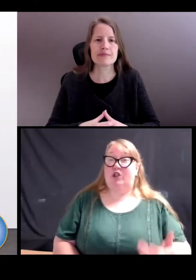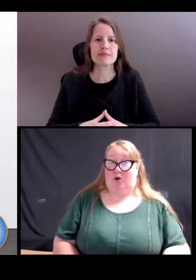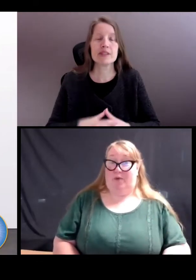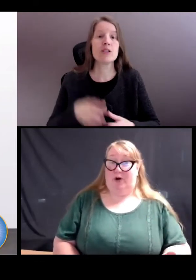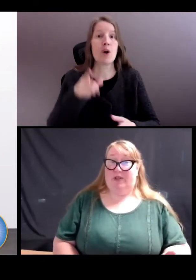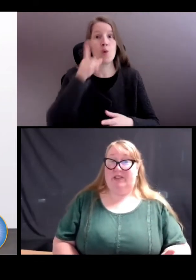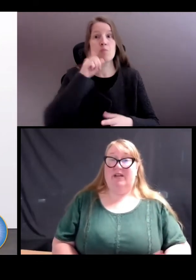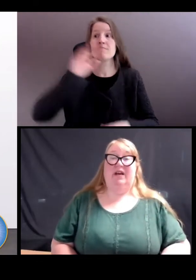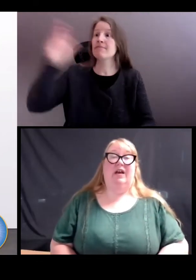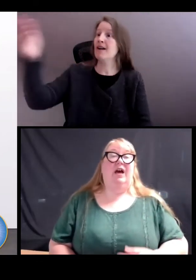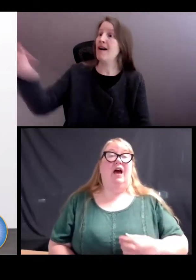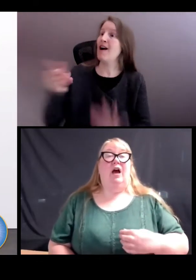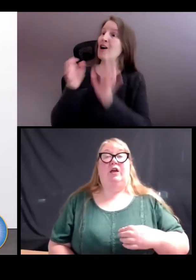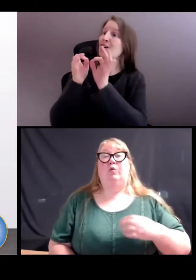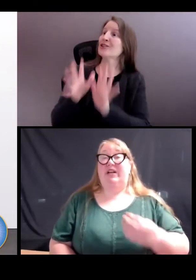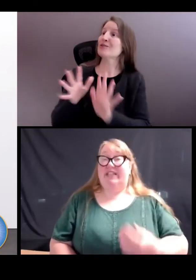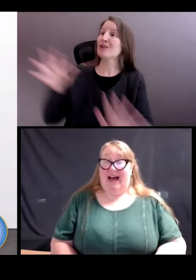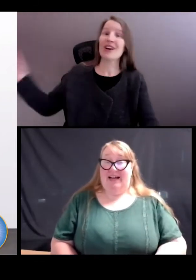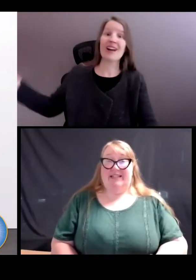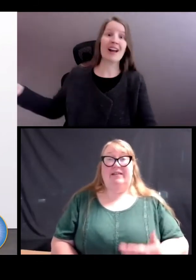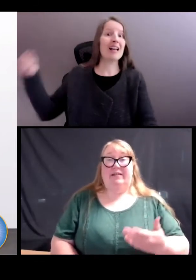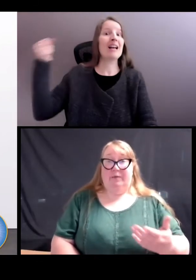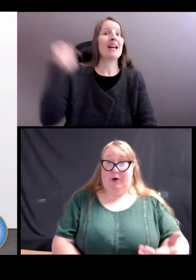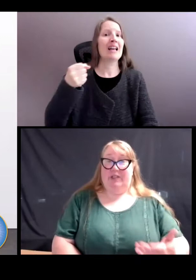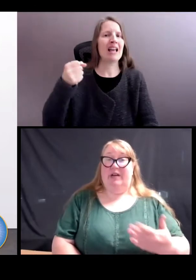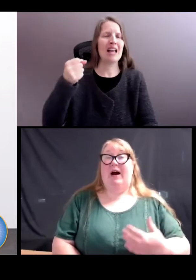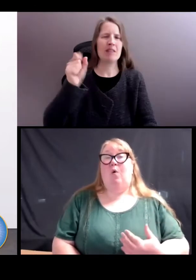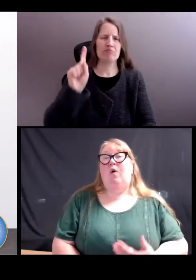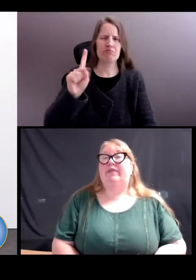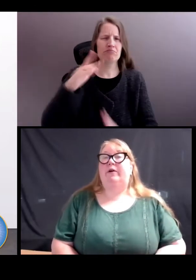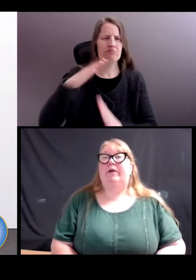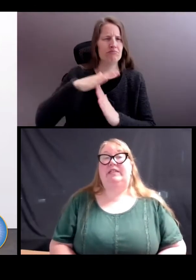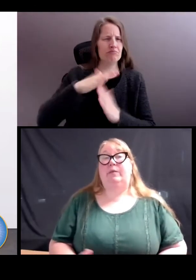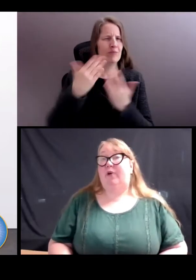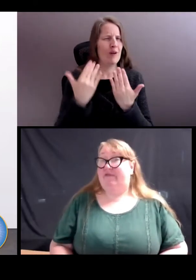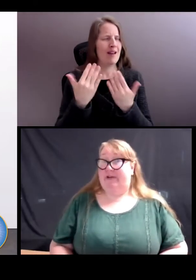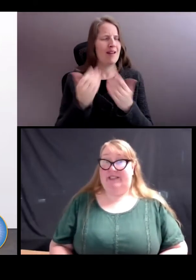language interpreters, you want to ask the person about what their needs and preferences